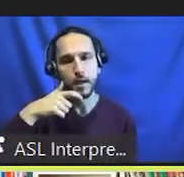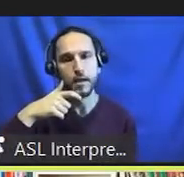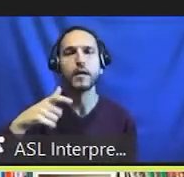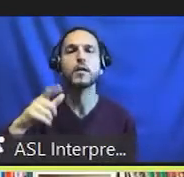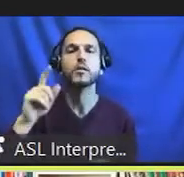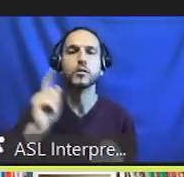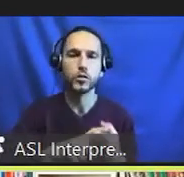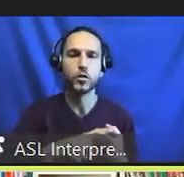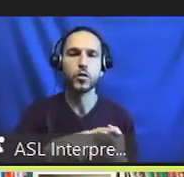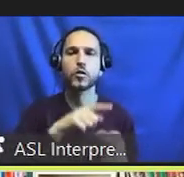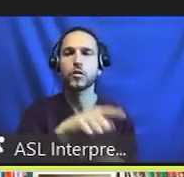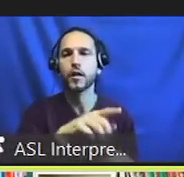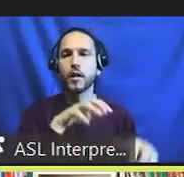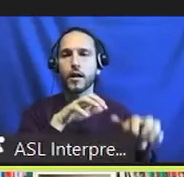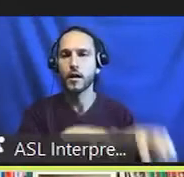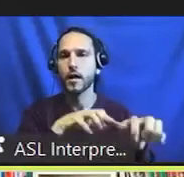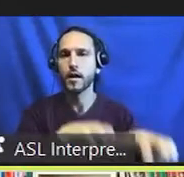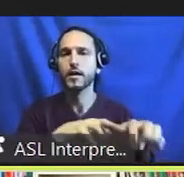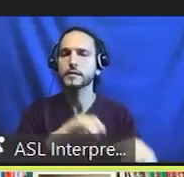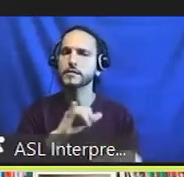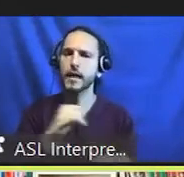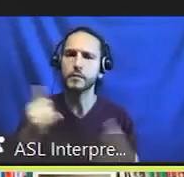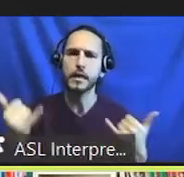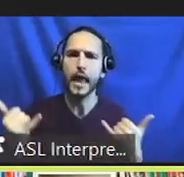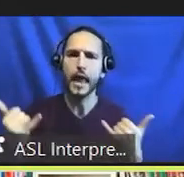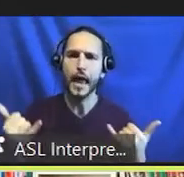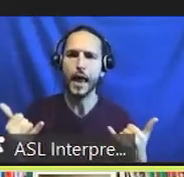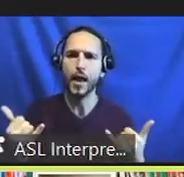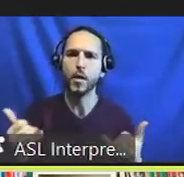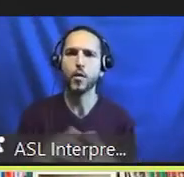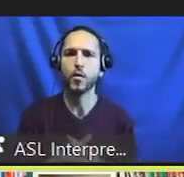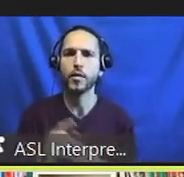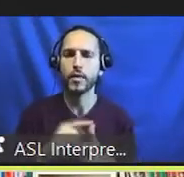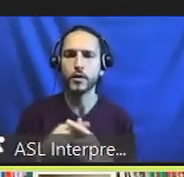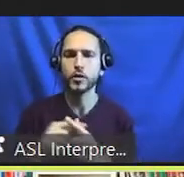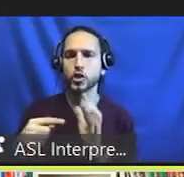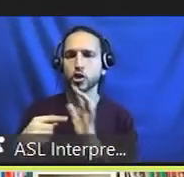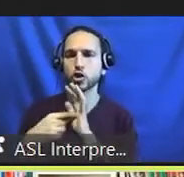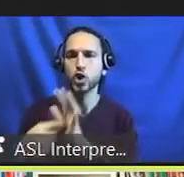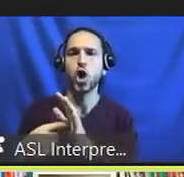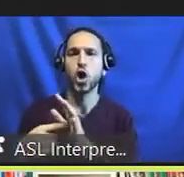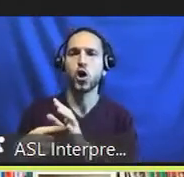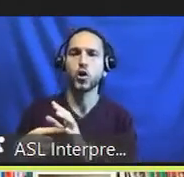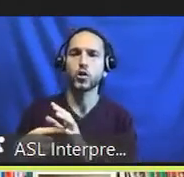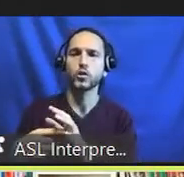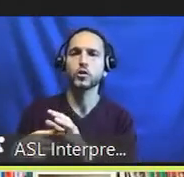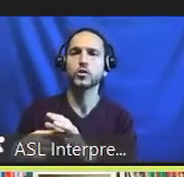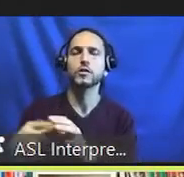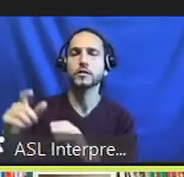to our certified captioning, just like it's happening today. And it's displayed as text on a large video screen,